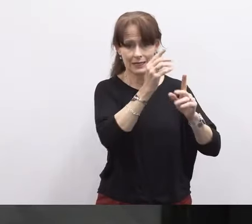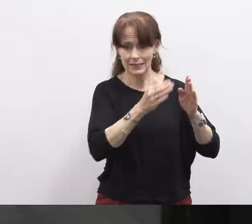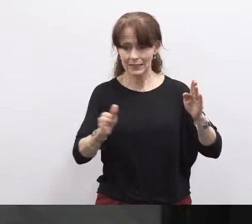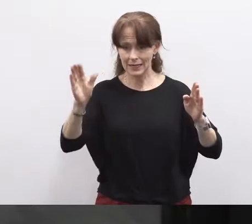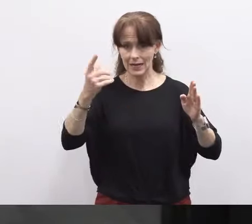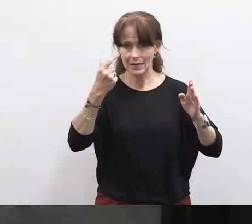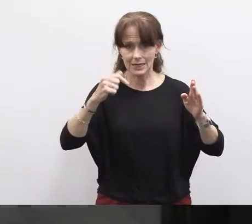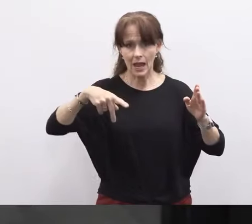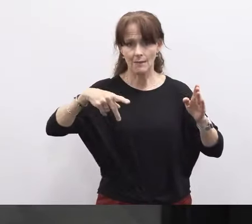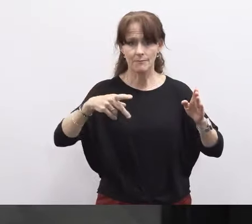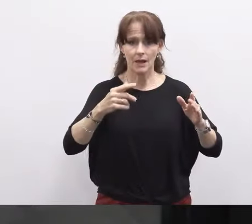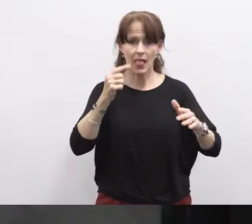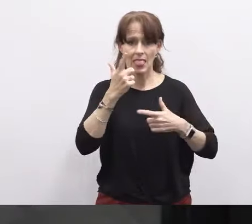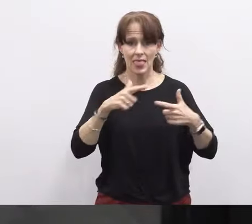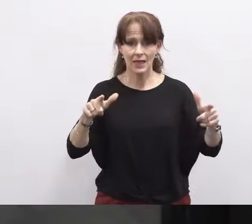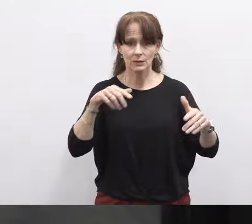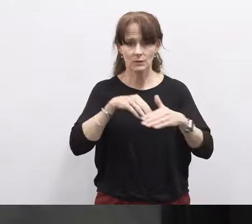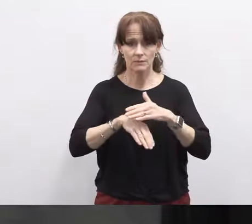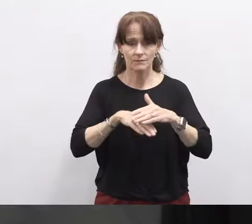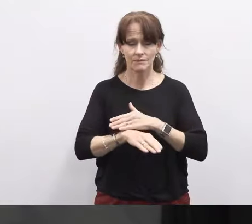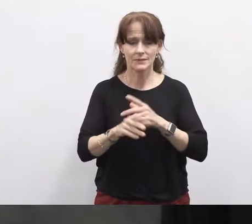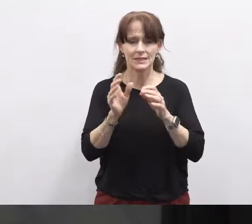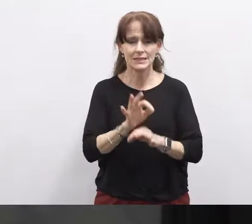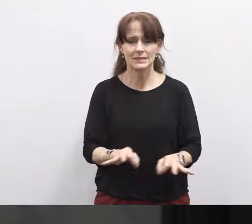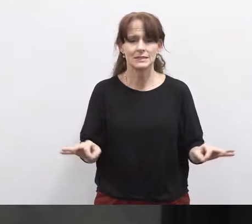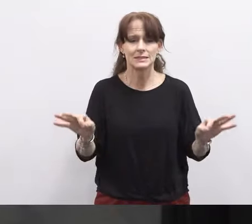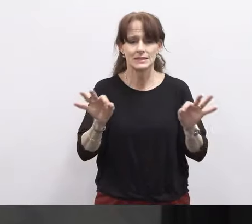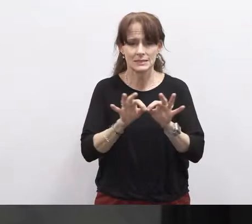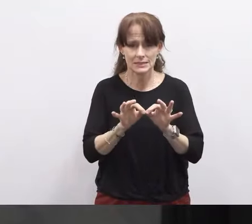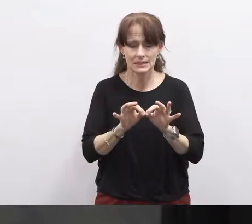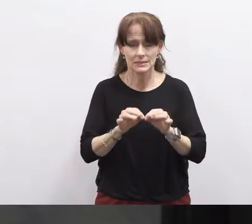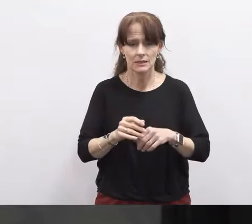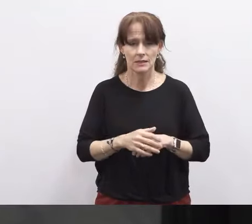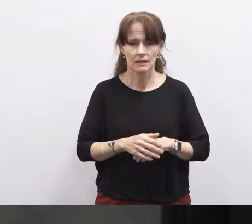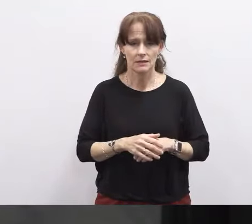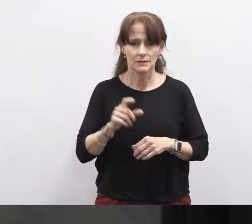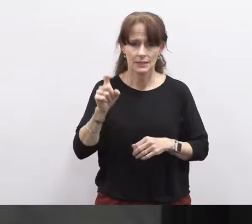Language access is a necessity and it can be met